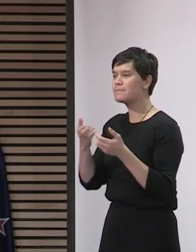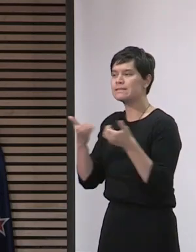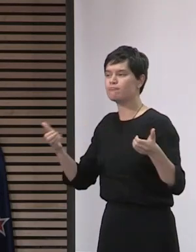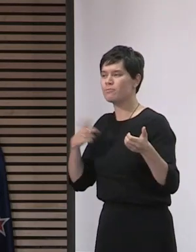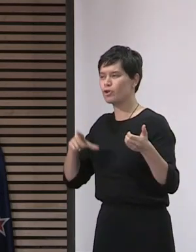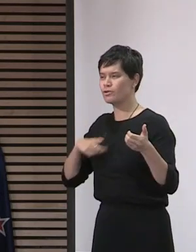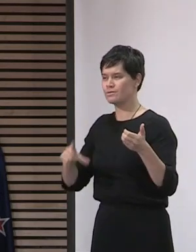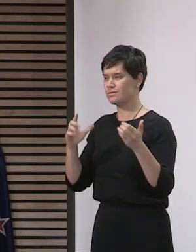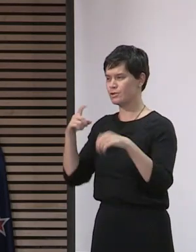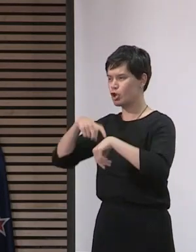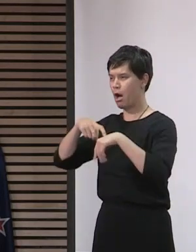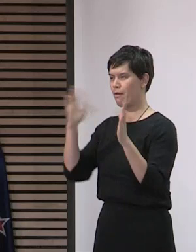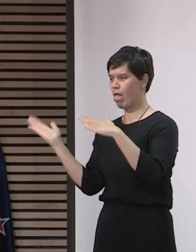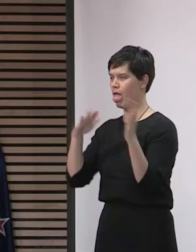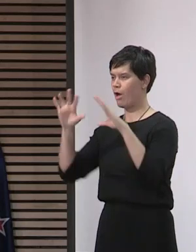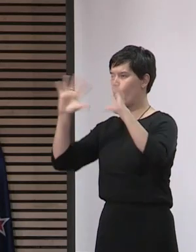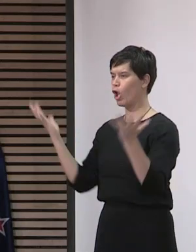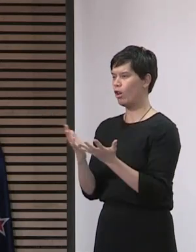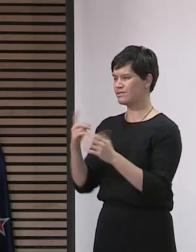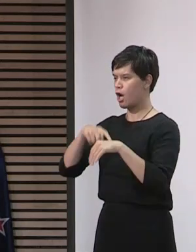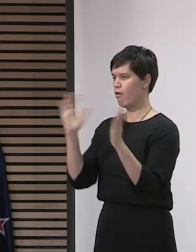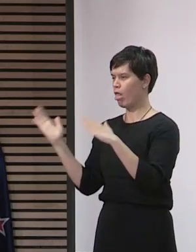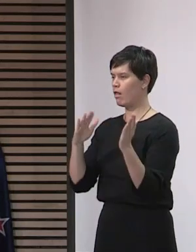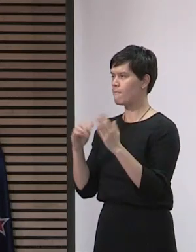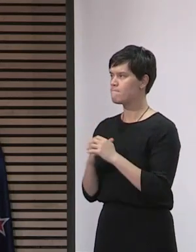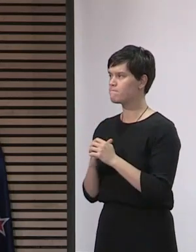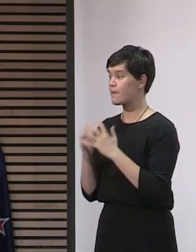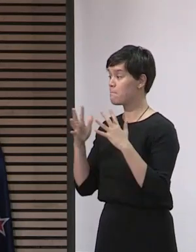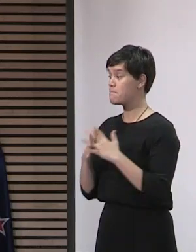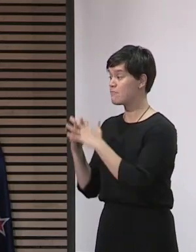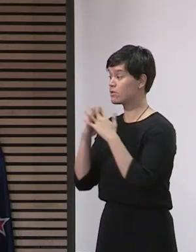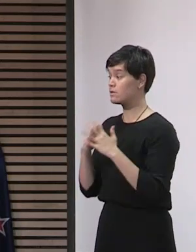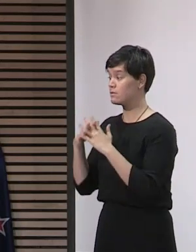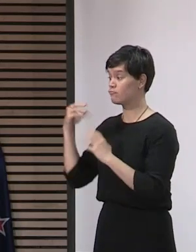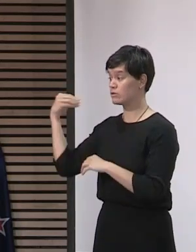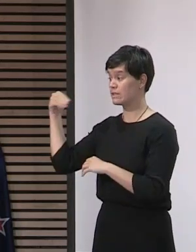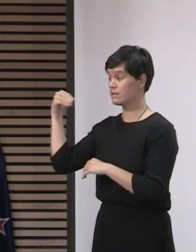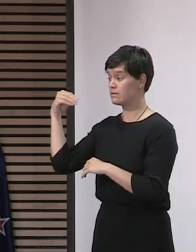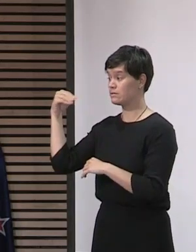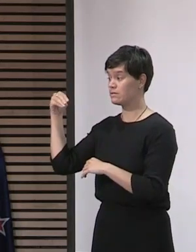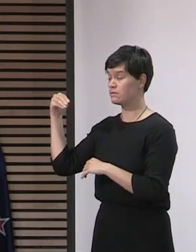manner of sequencing different working hours. But the Deputy Prime Minister, our Minister